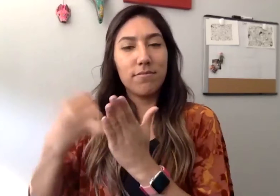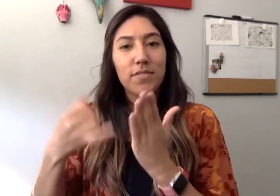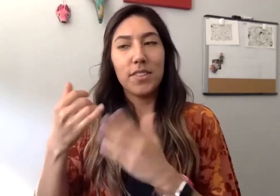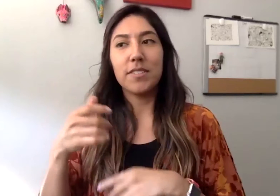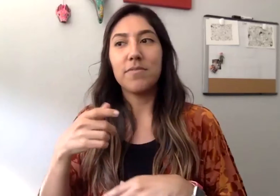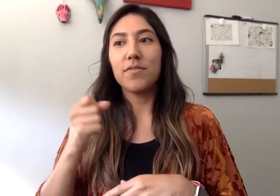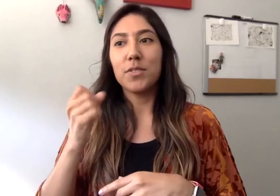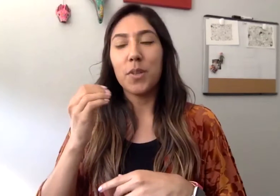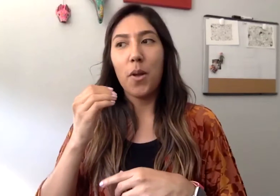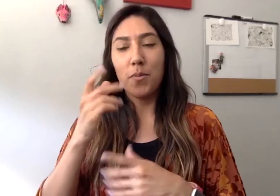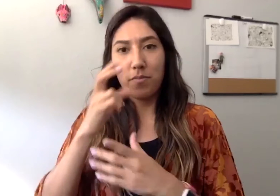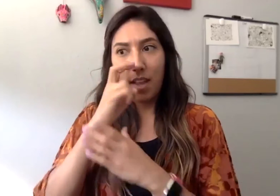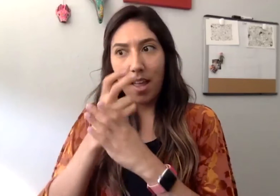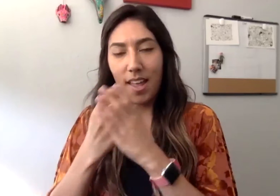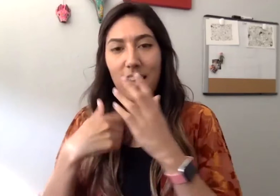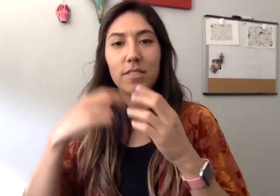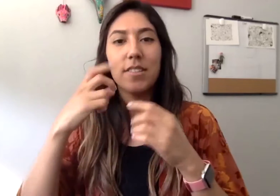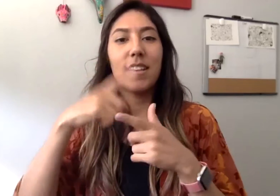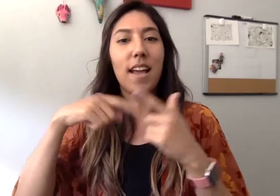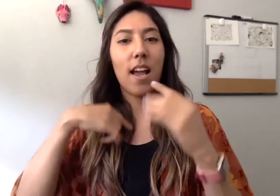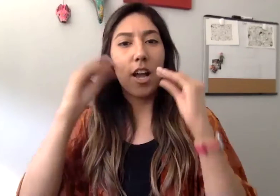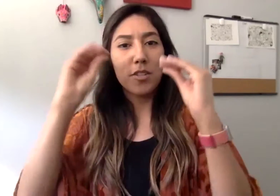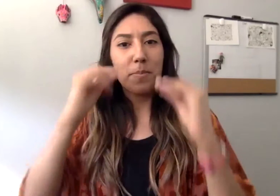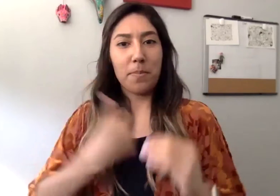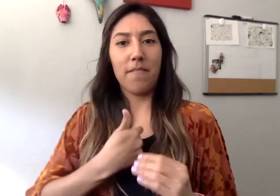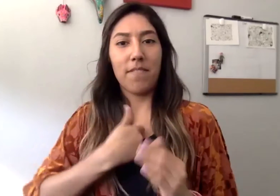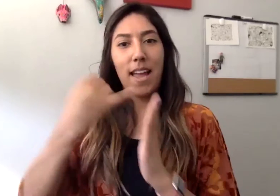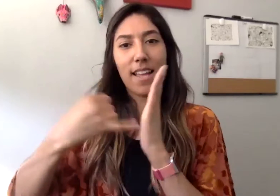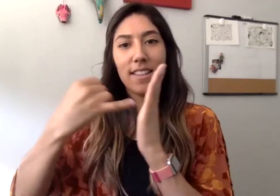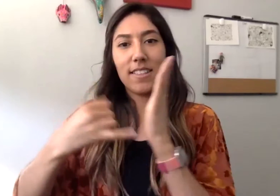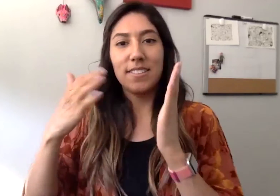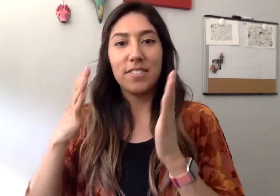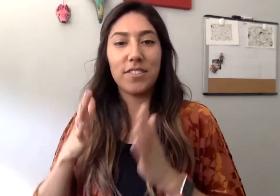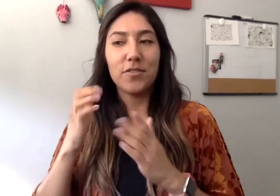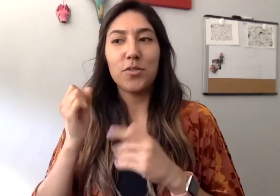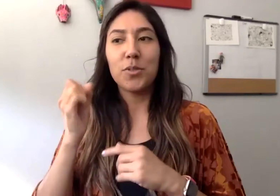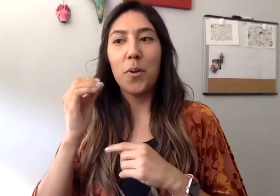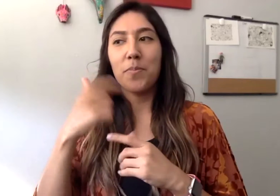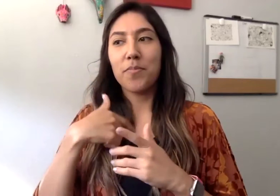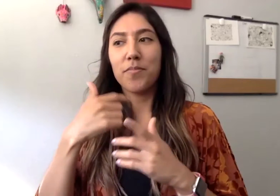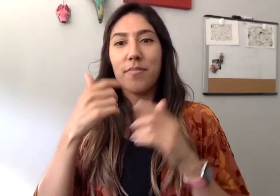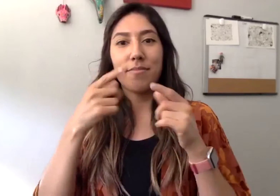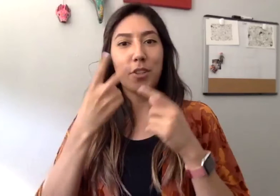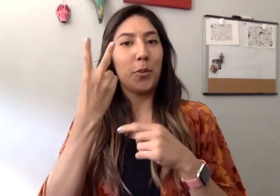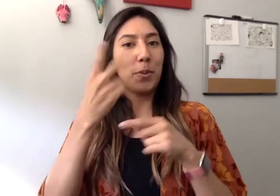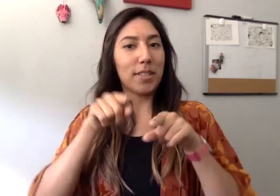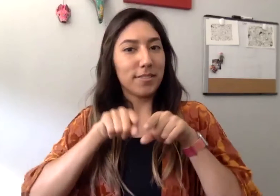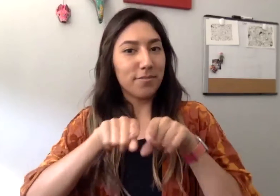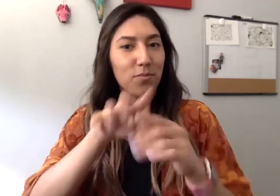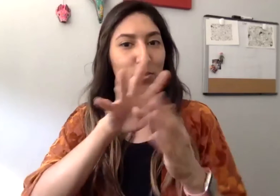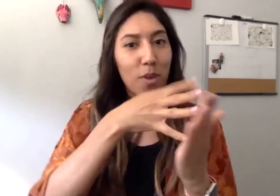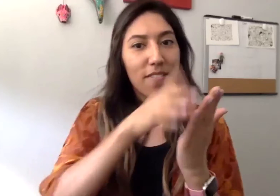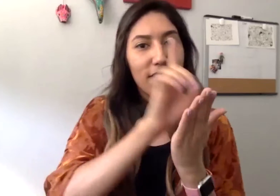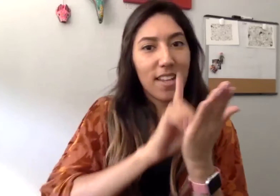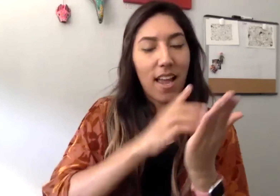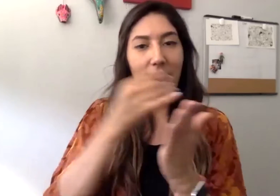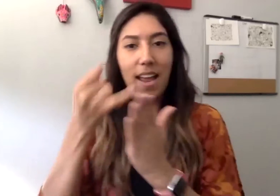completely enamored with it. I taught myself illustrator and saw that while graphic designing was good for the